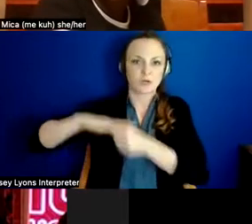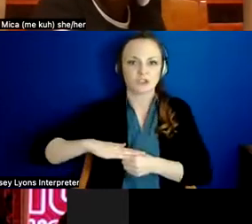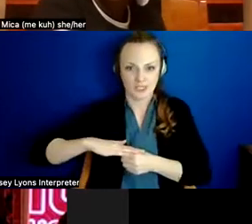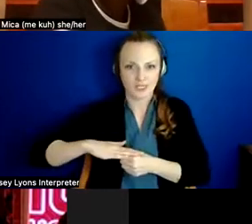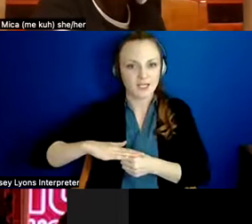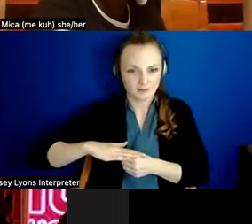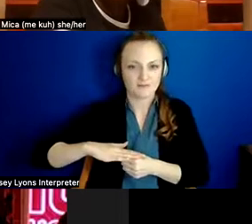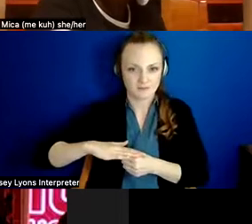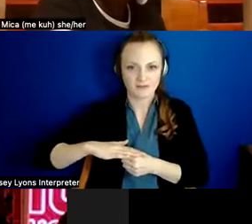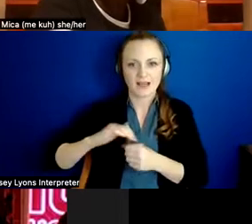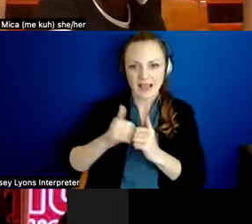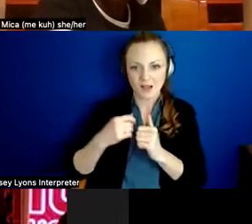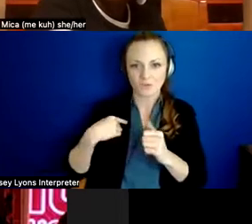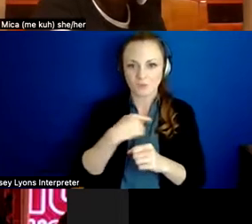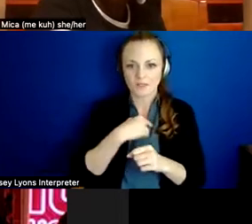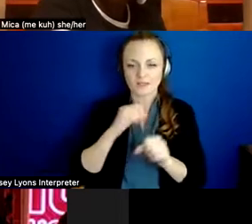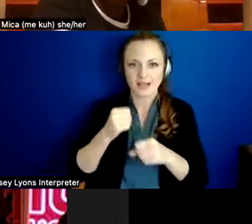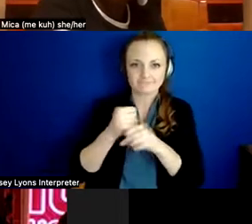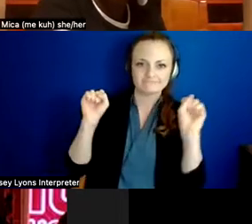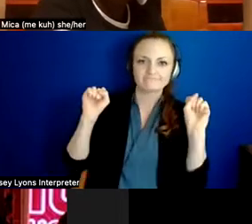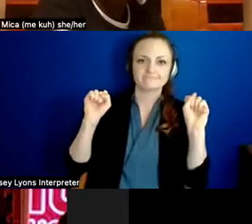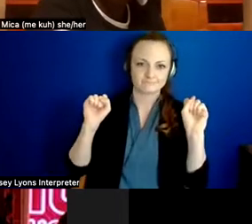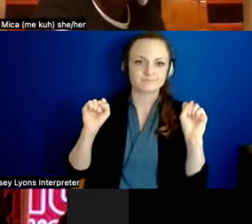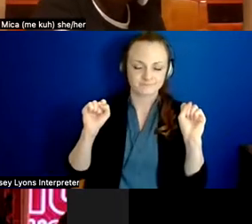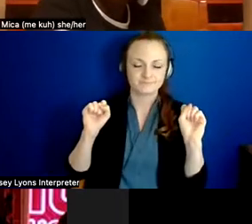we need to 20:15:04 be redeemed and so very often you'll